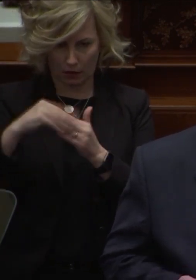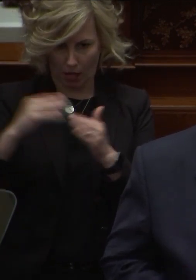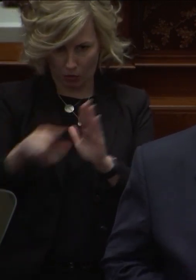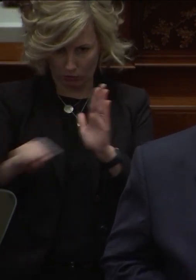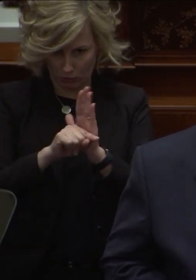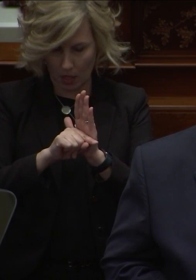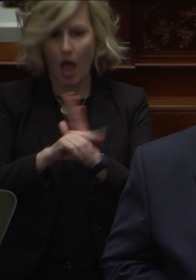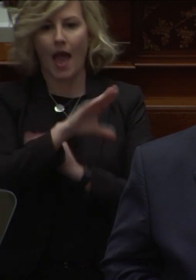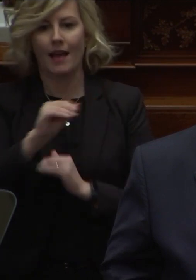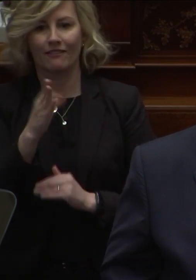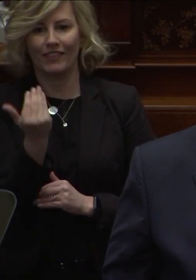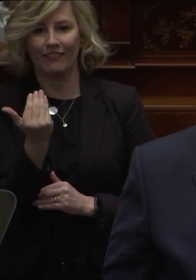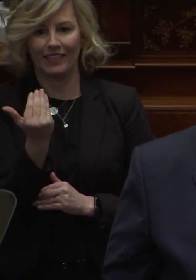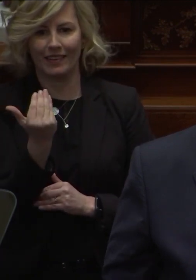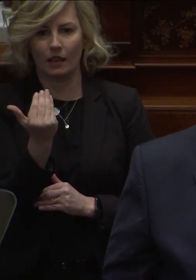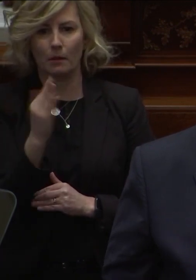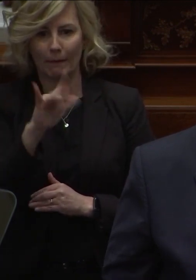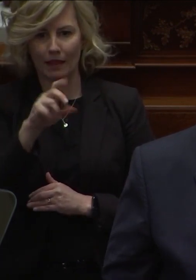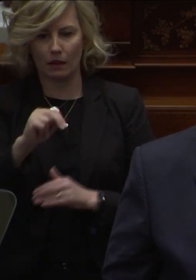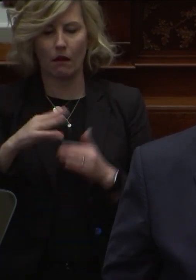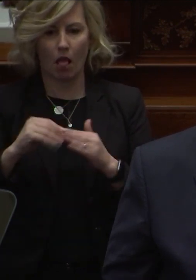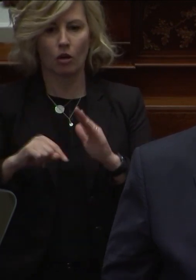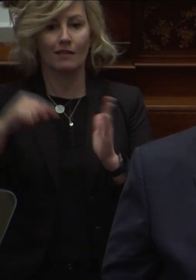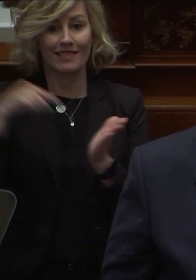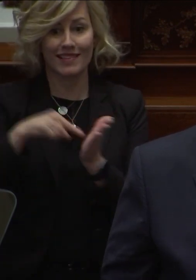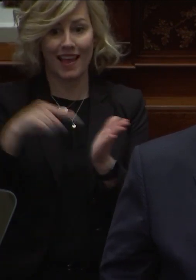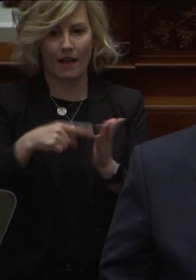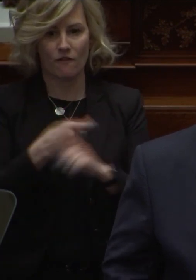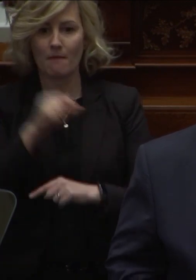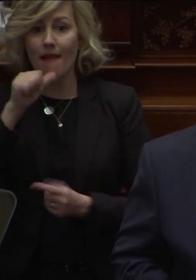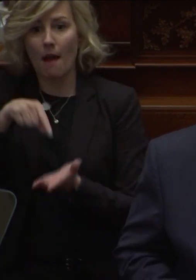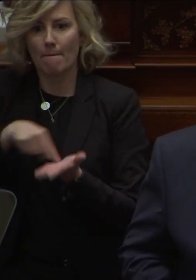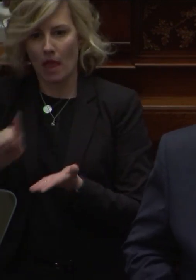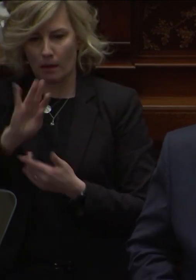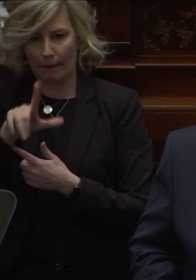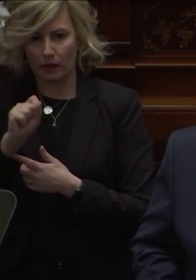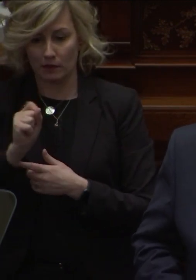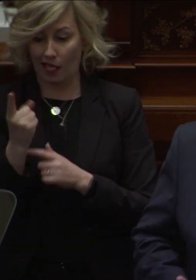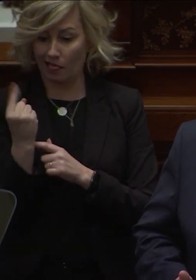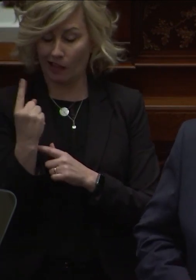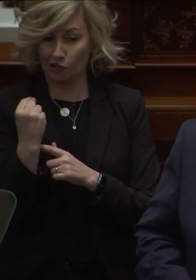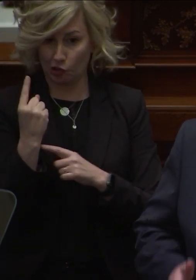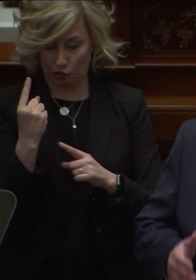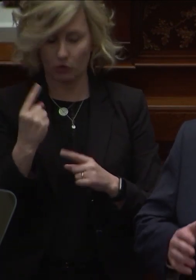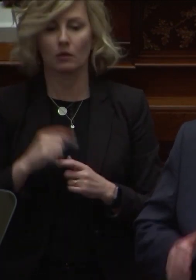ILLINOIS IS FACED WITH A $3.2 BILLION BUDGET DEFICIT AND $15 BILLION DEBT FROM UNPAID BILLS.